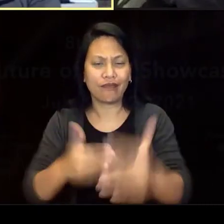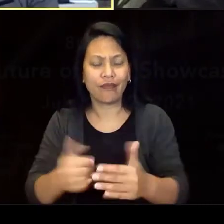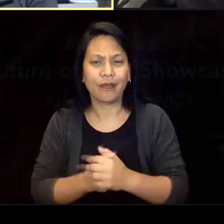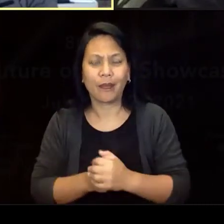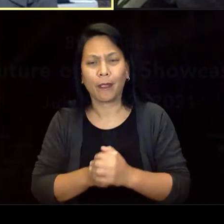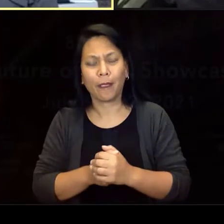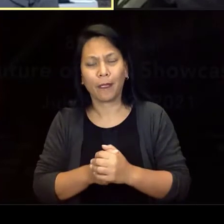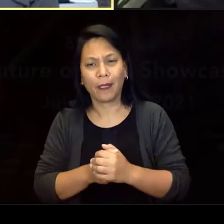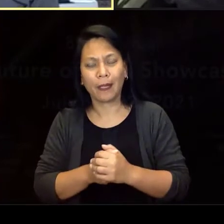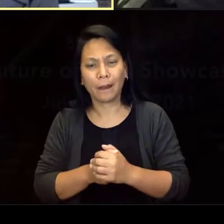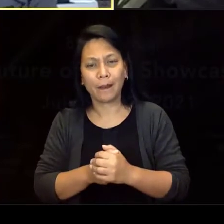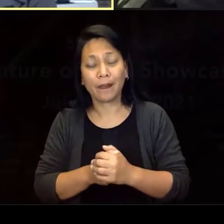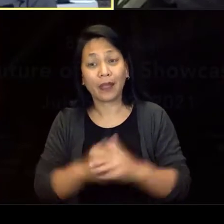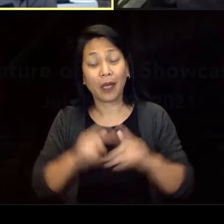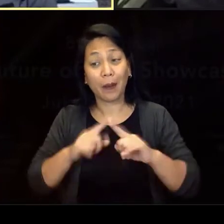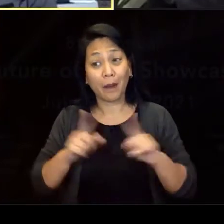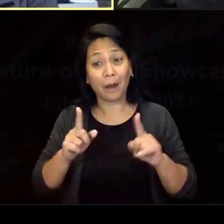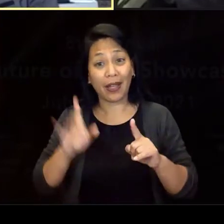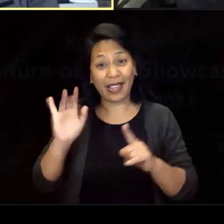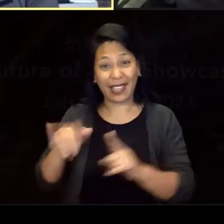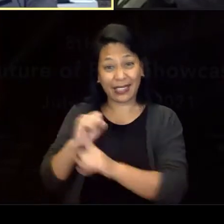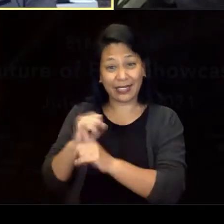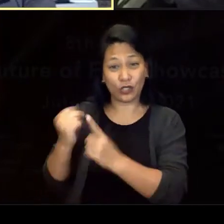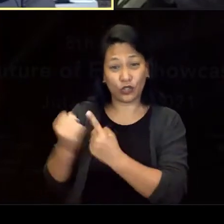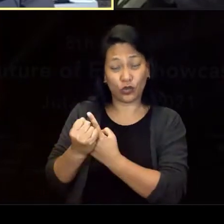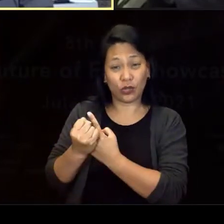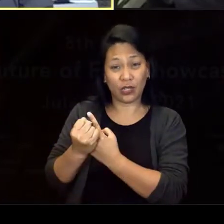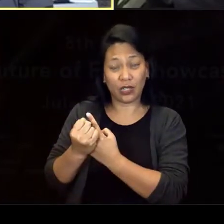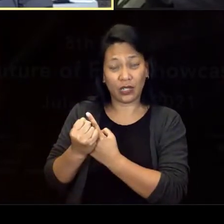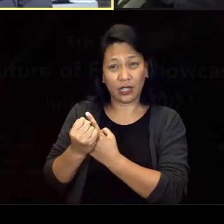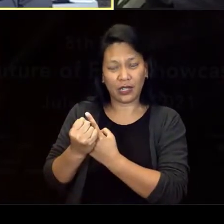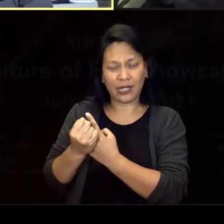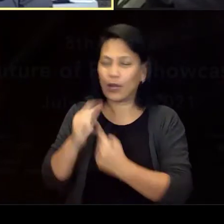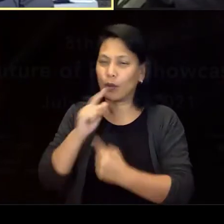But in that instance, it wasn't a film job per se.